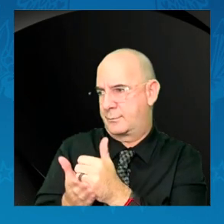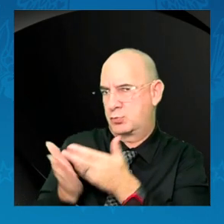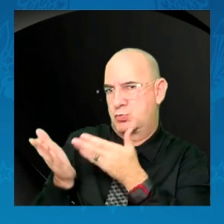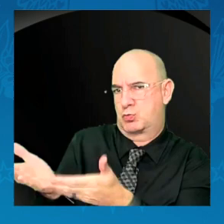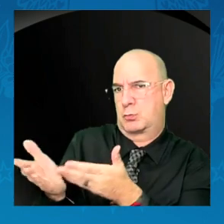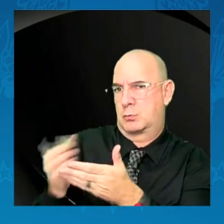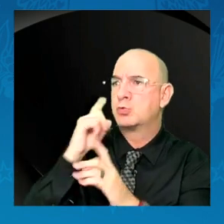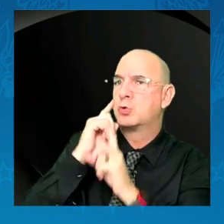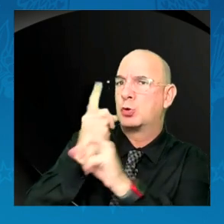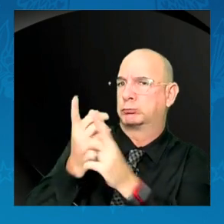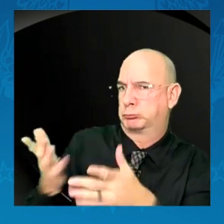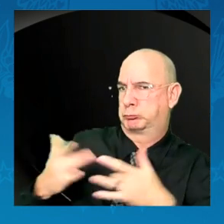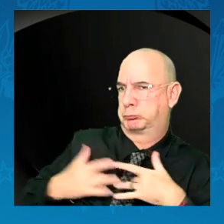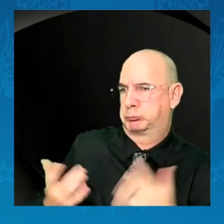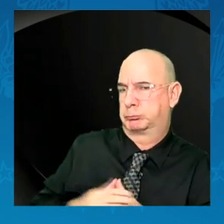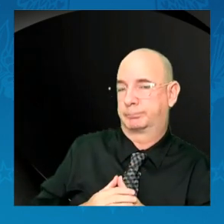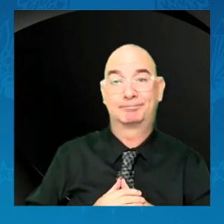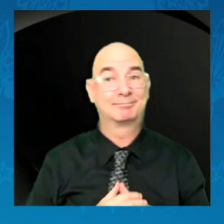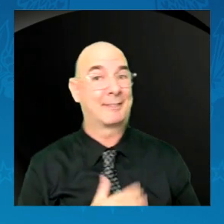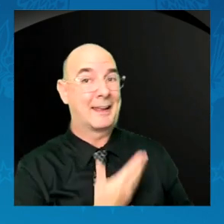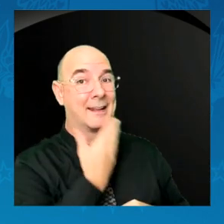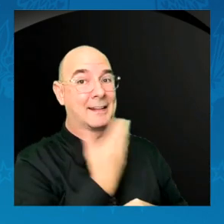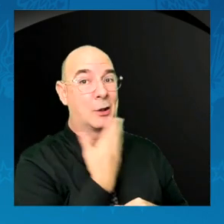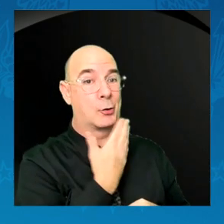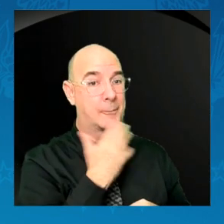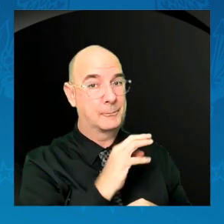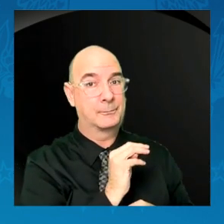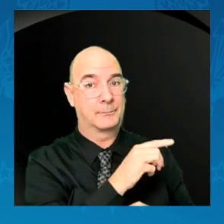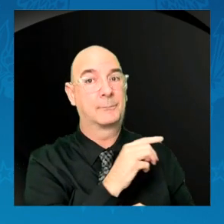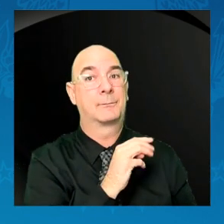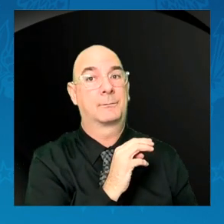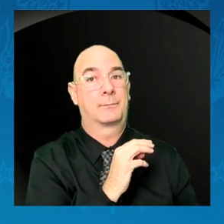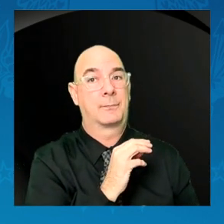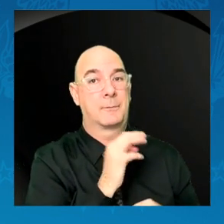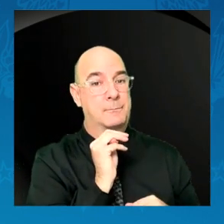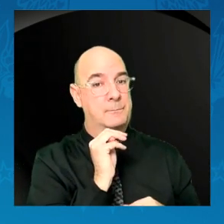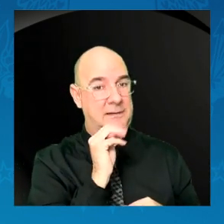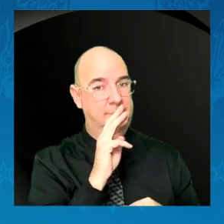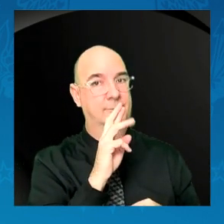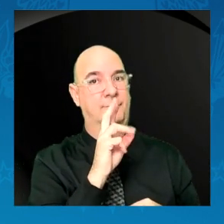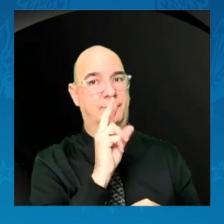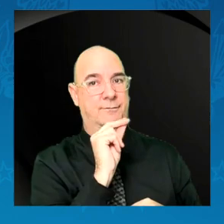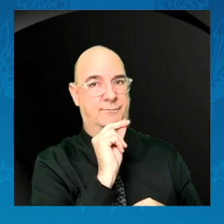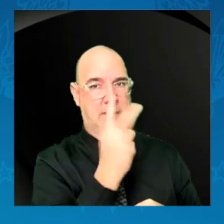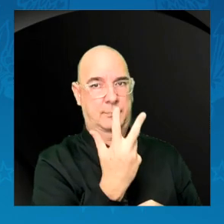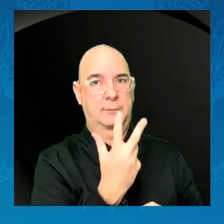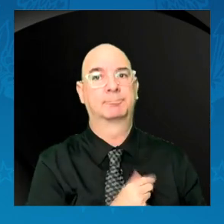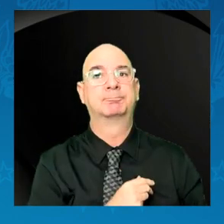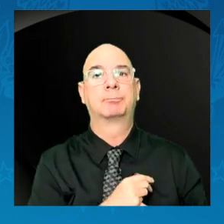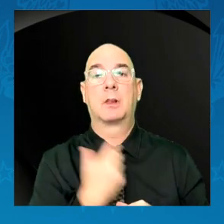Madam Vice President, for the question for convening this council and for your leadership on so many critical issues